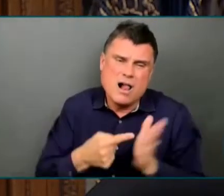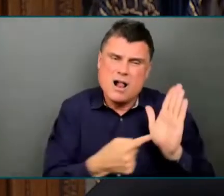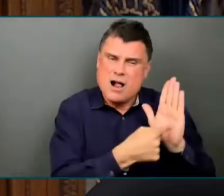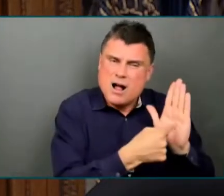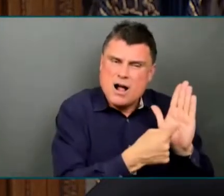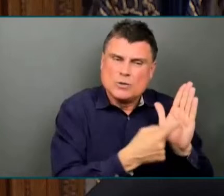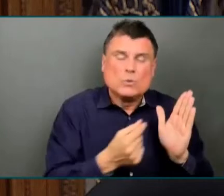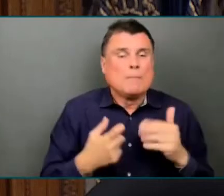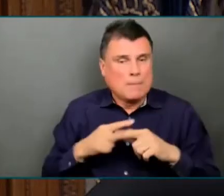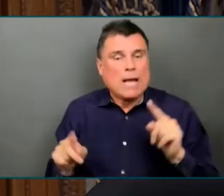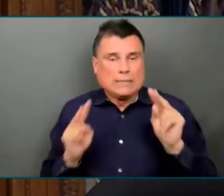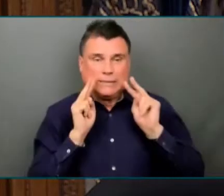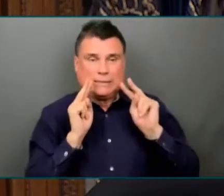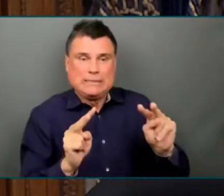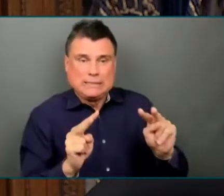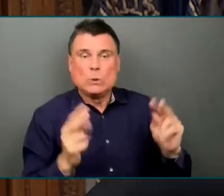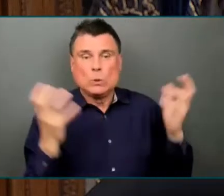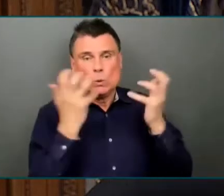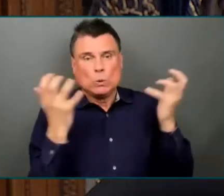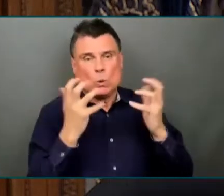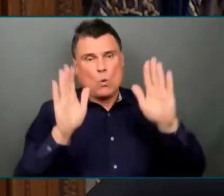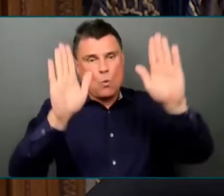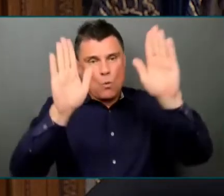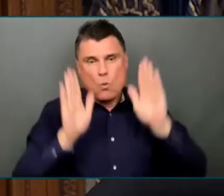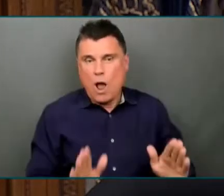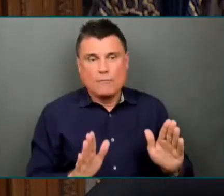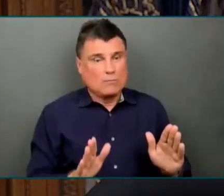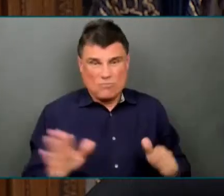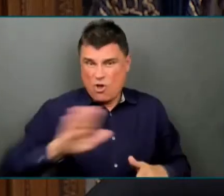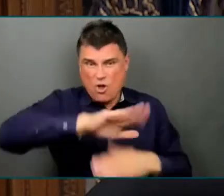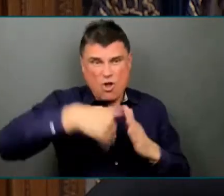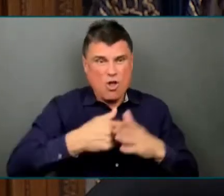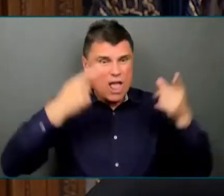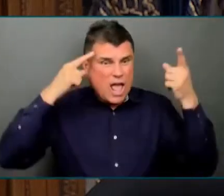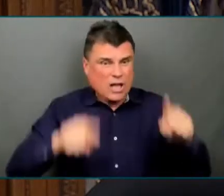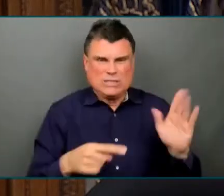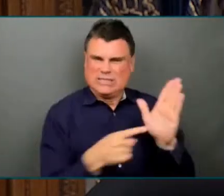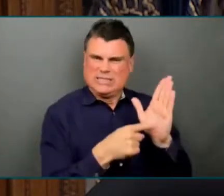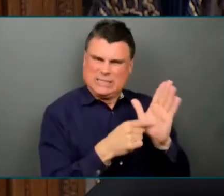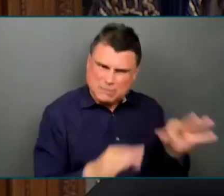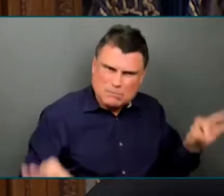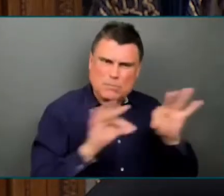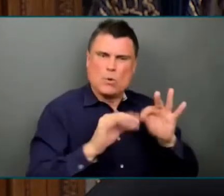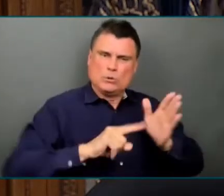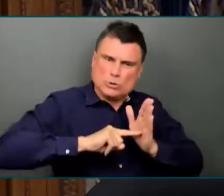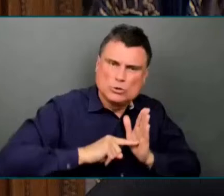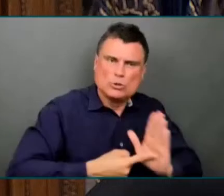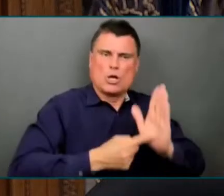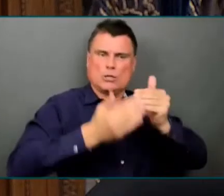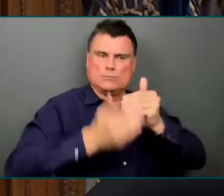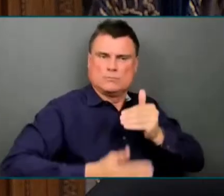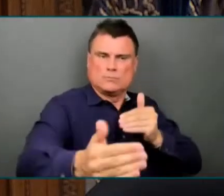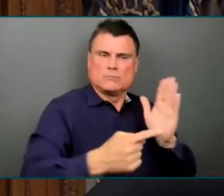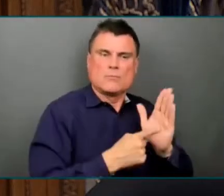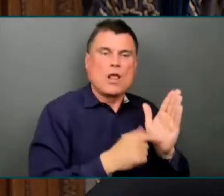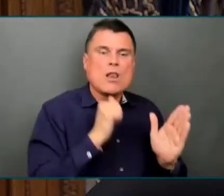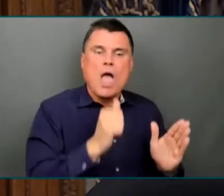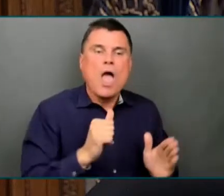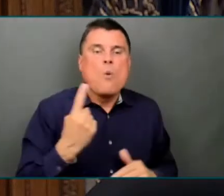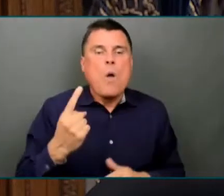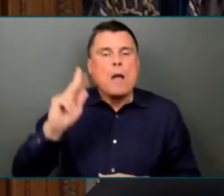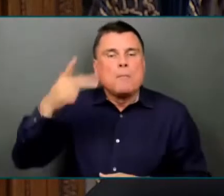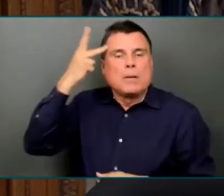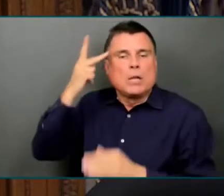on the need to move this important work forward. This work is not partisan. This work won’t be